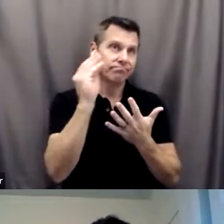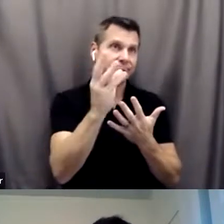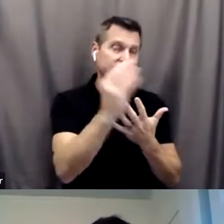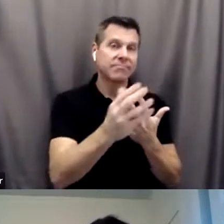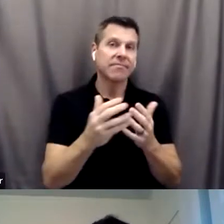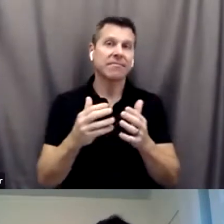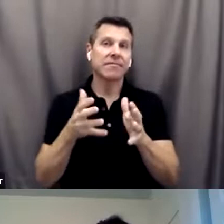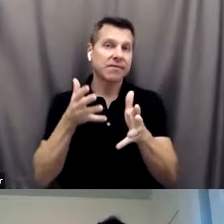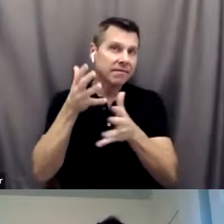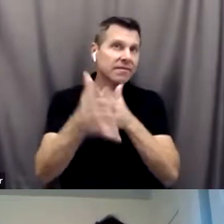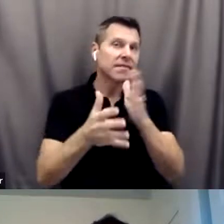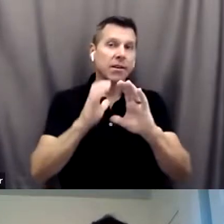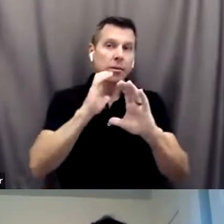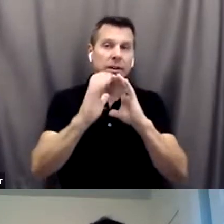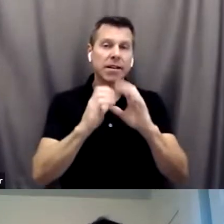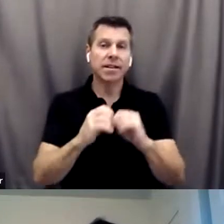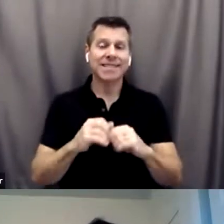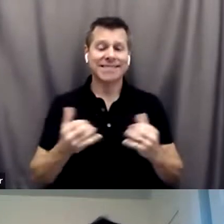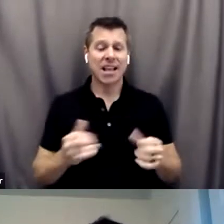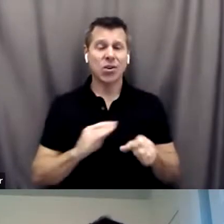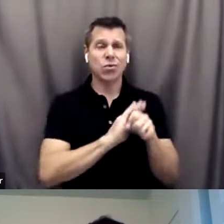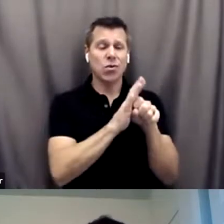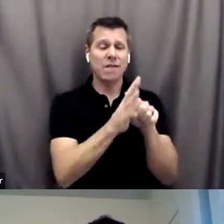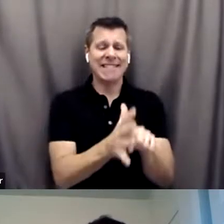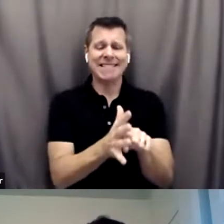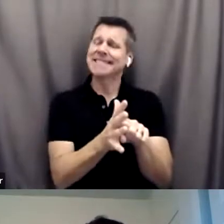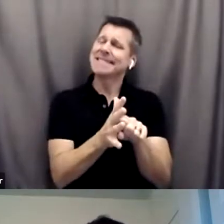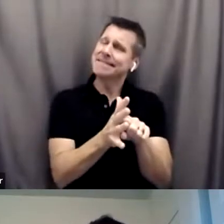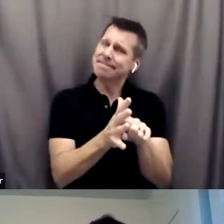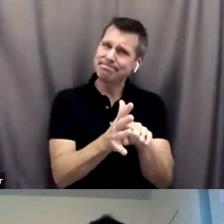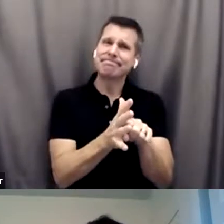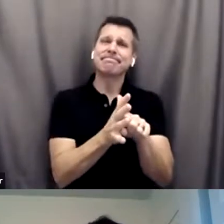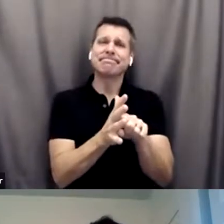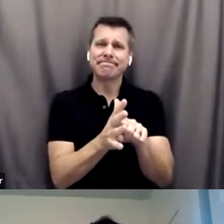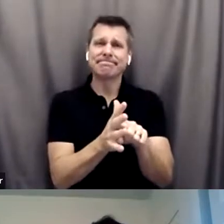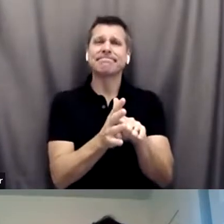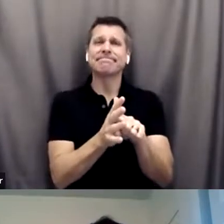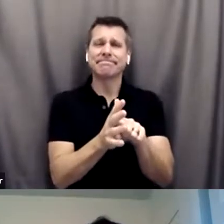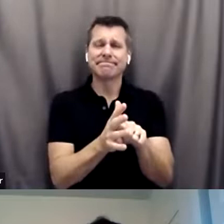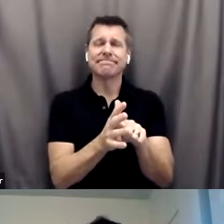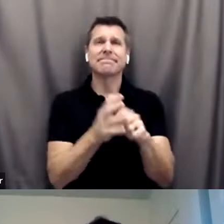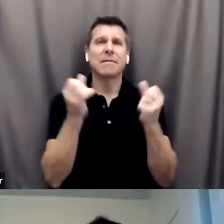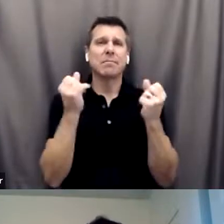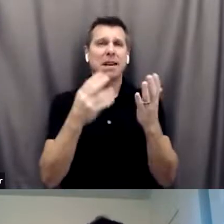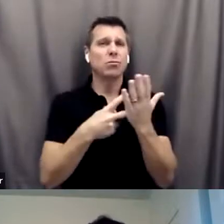specifically during these times during COVID time is very difficult for, in general, any program to recruit. And this is why we're